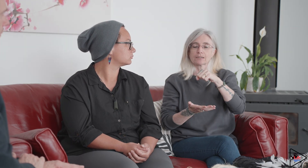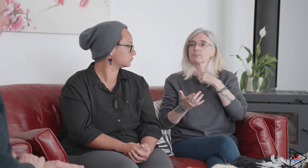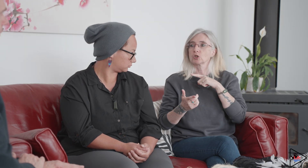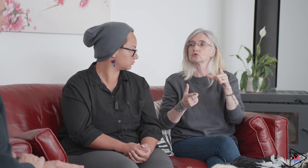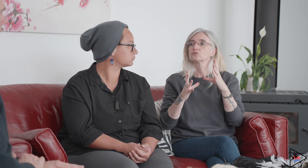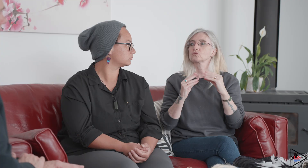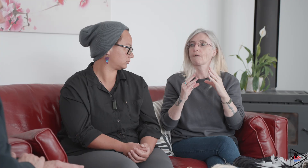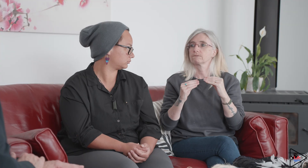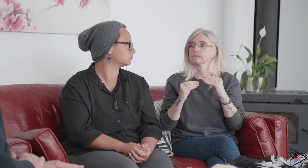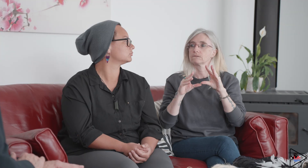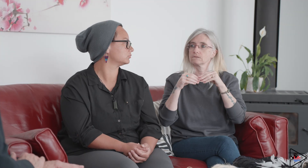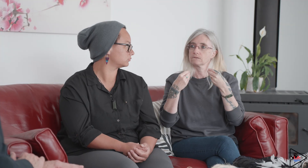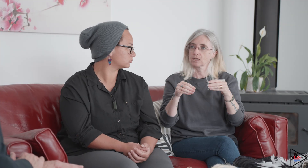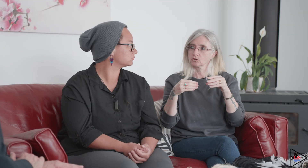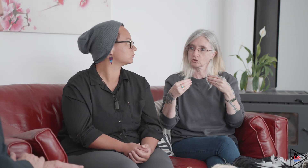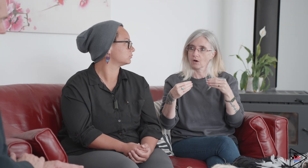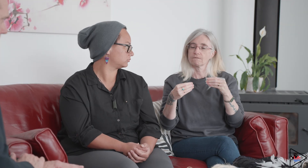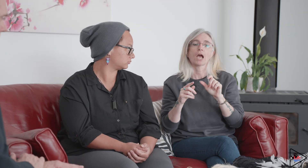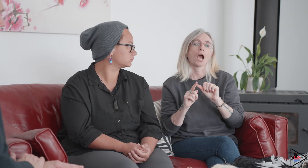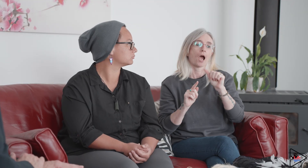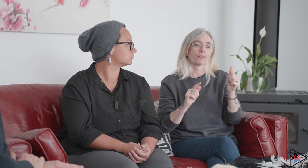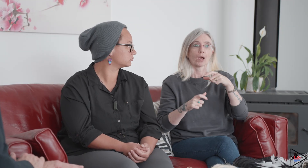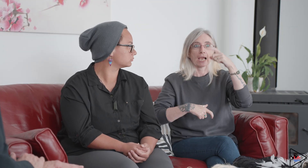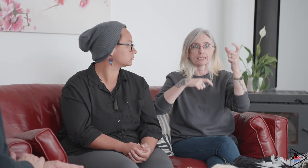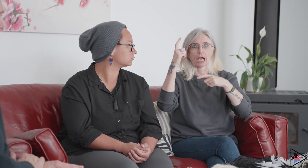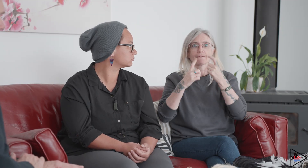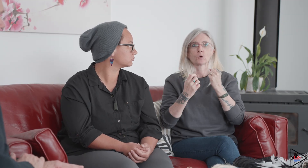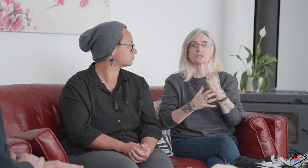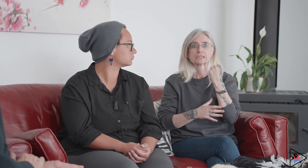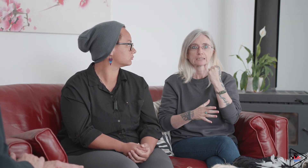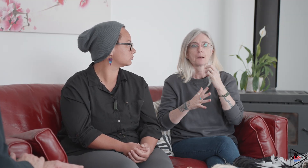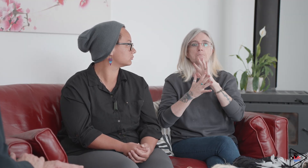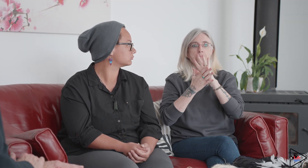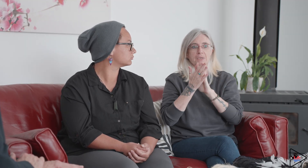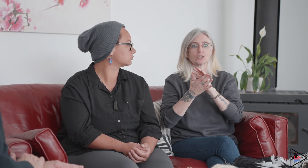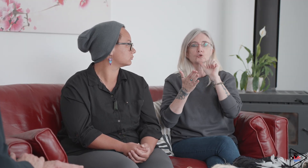for kete baskets because they're quite flexible and soft. The other parts of the harakeke that are really